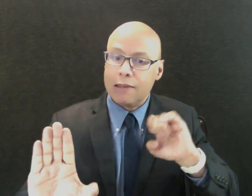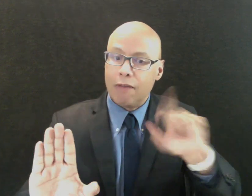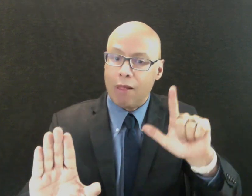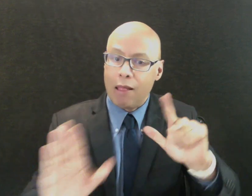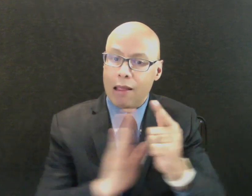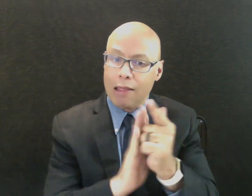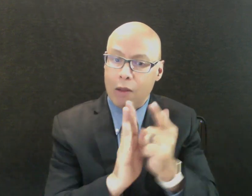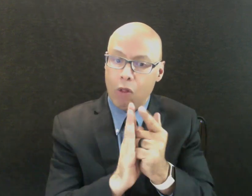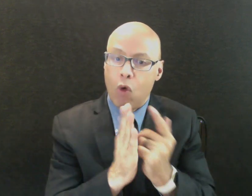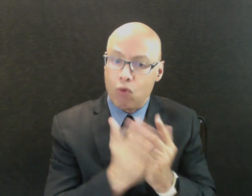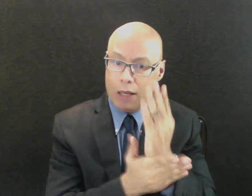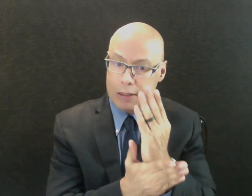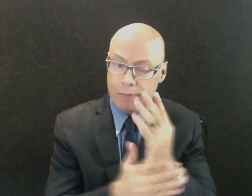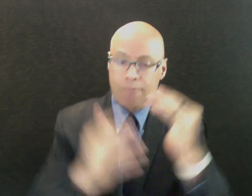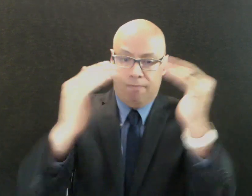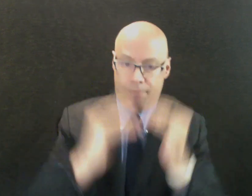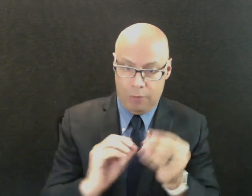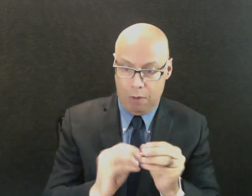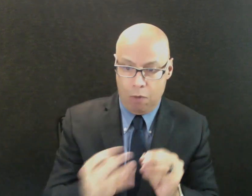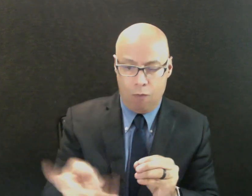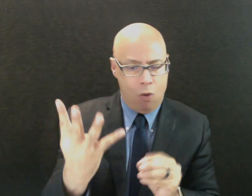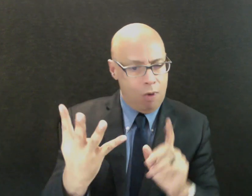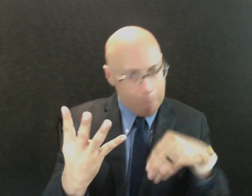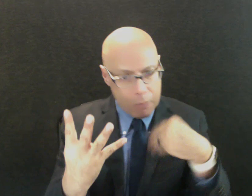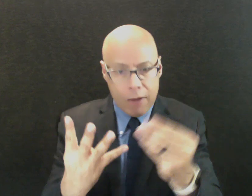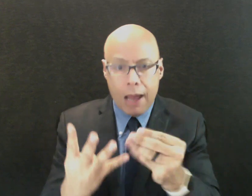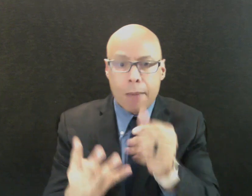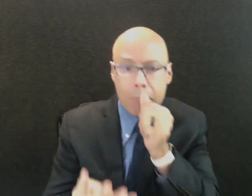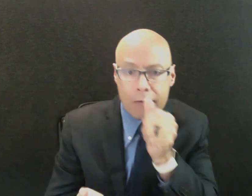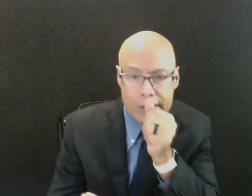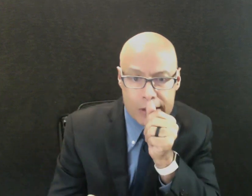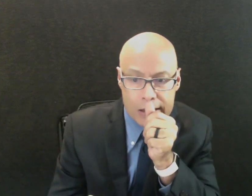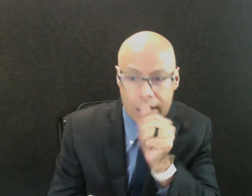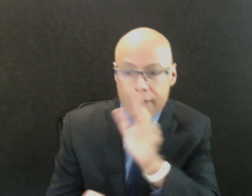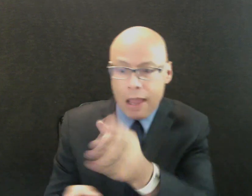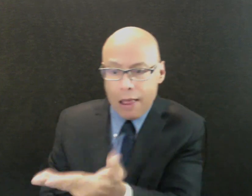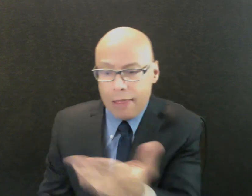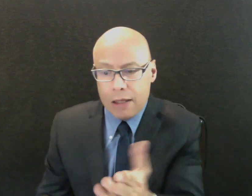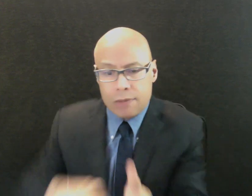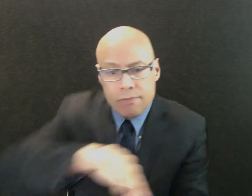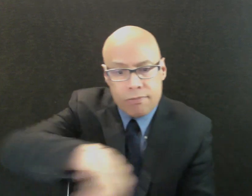4. It must provide privacy, secure belongings, and uncensored